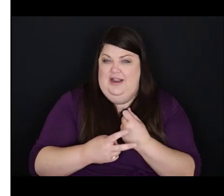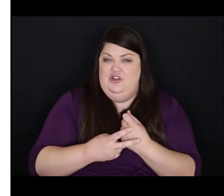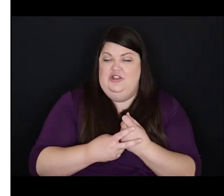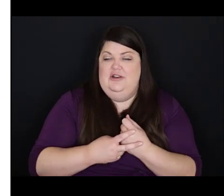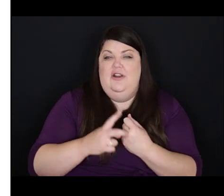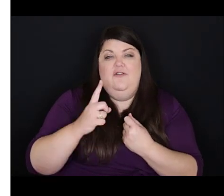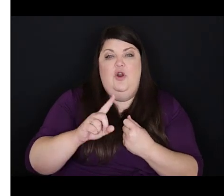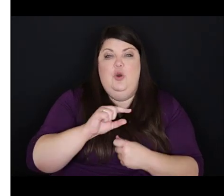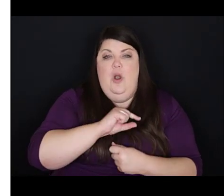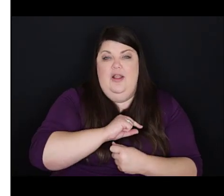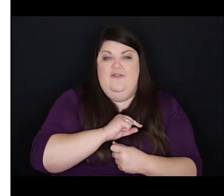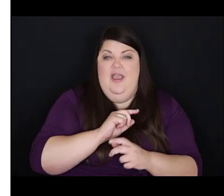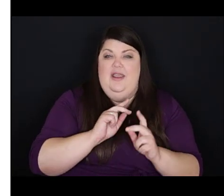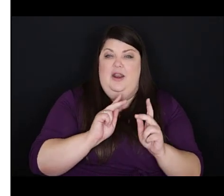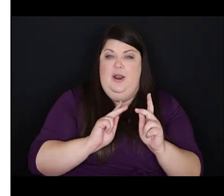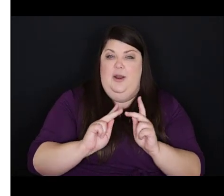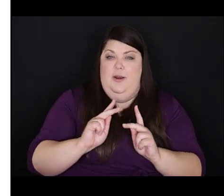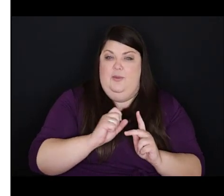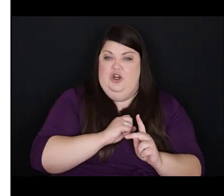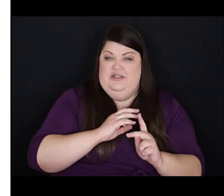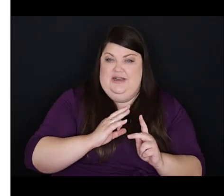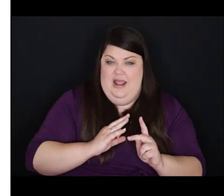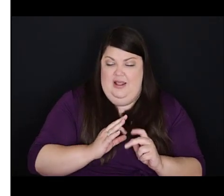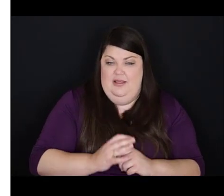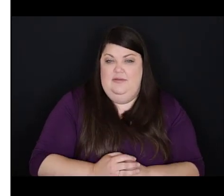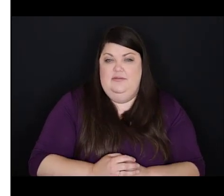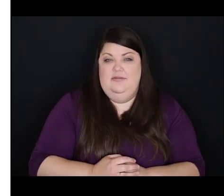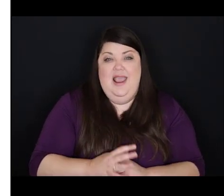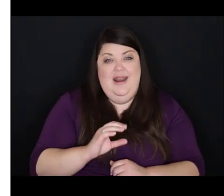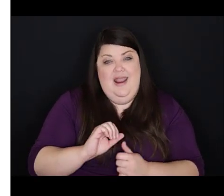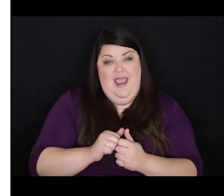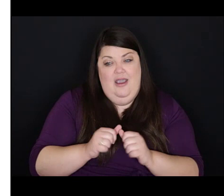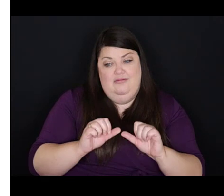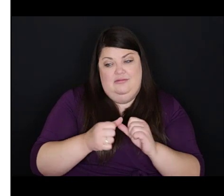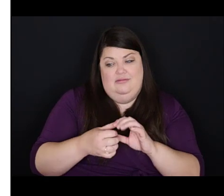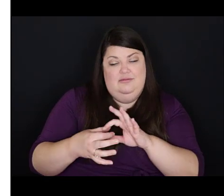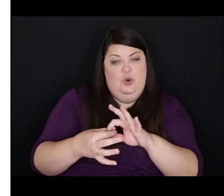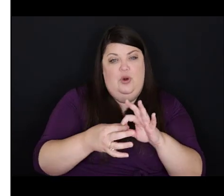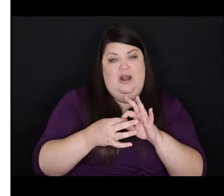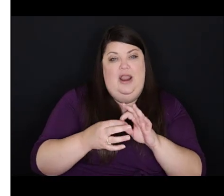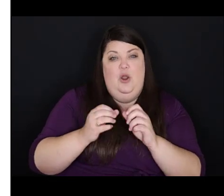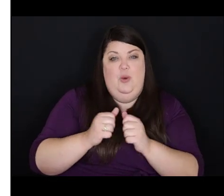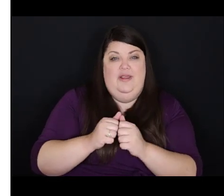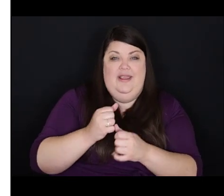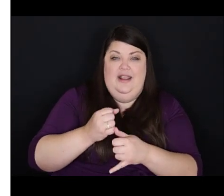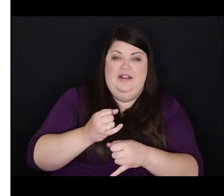and how agencies coordinate with institutions of higher education and other entities, like